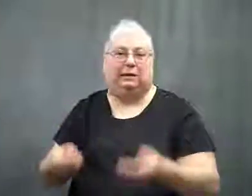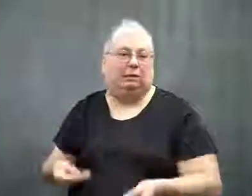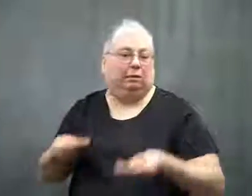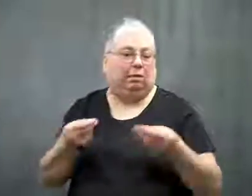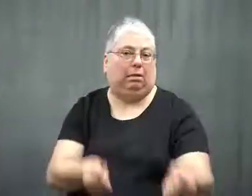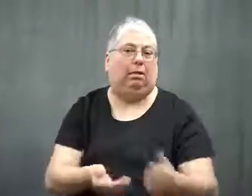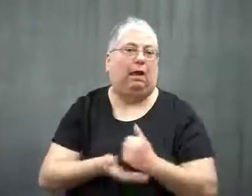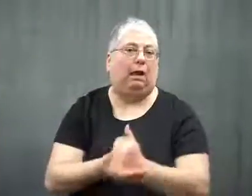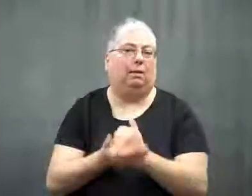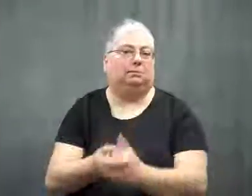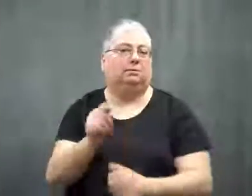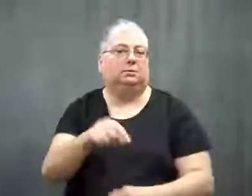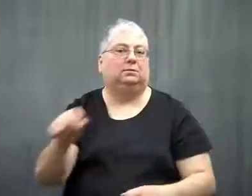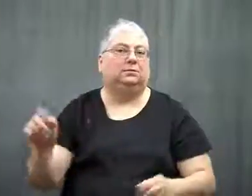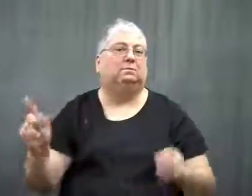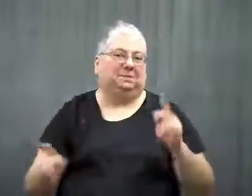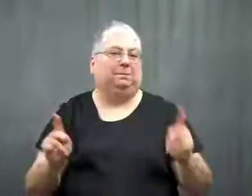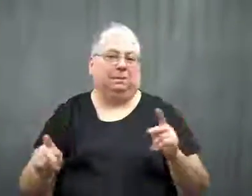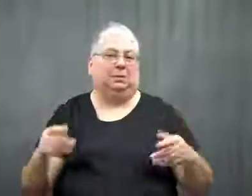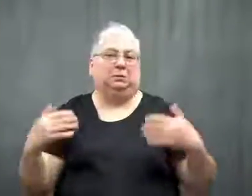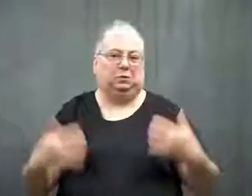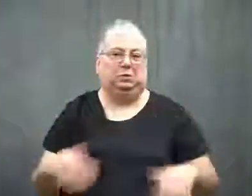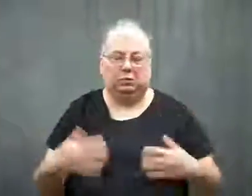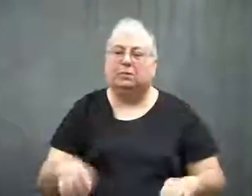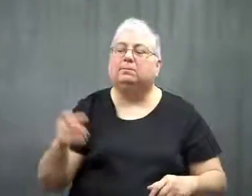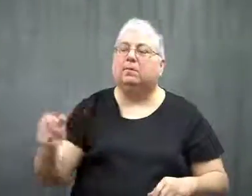It's going to cost a lot to help all these people.